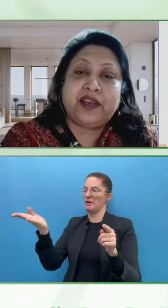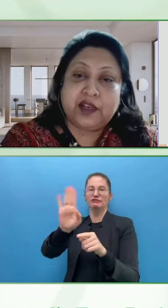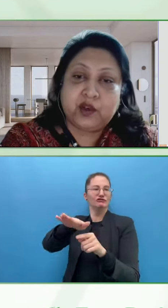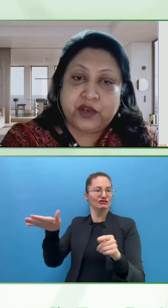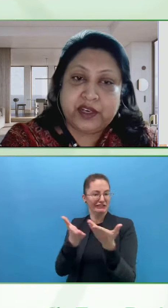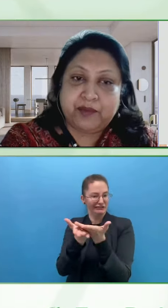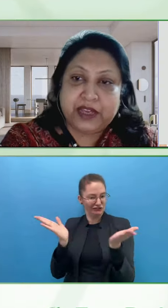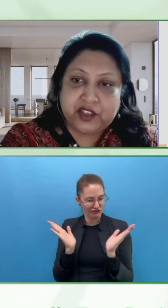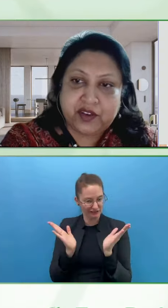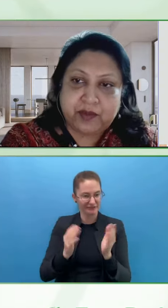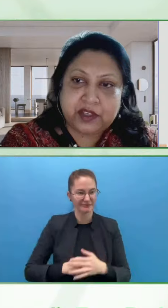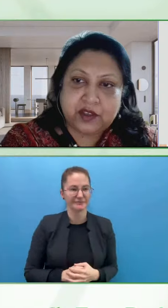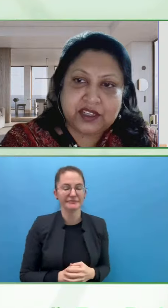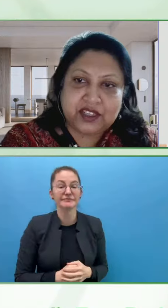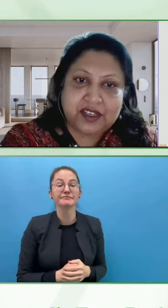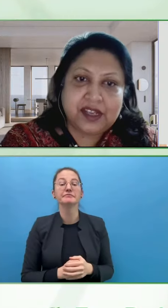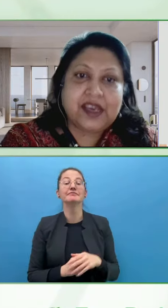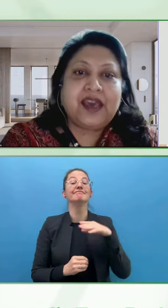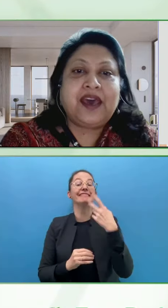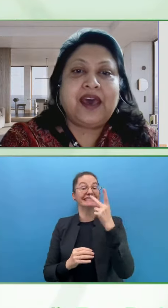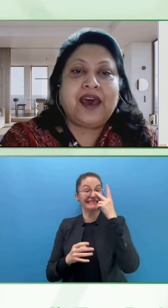are included in mainstream education.